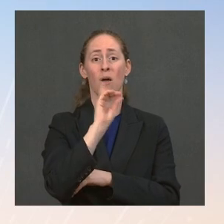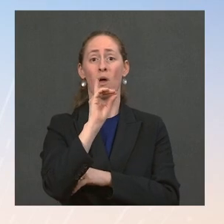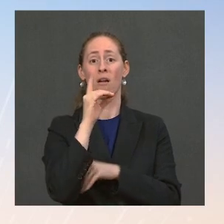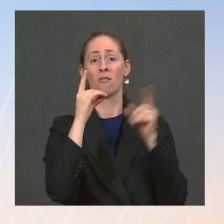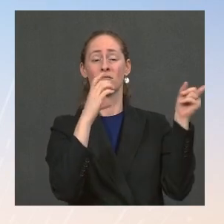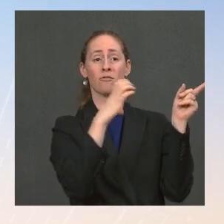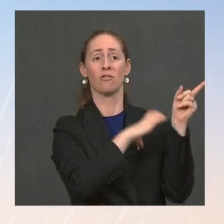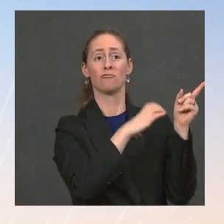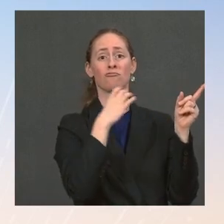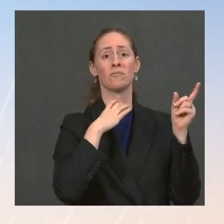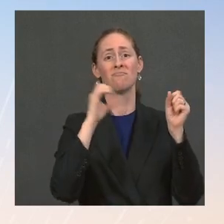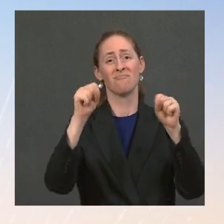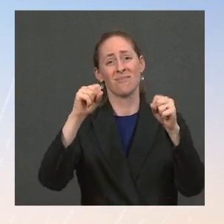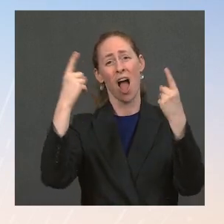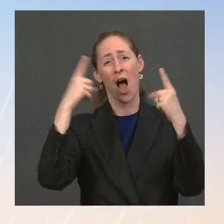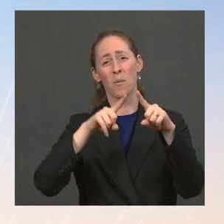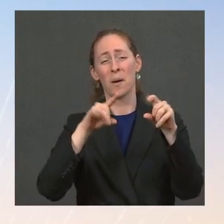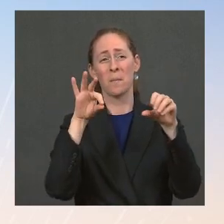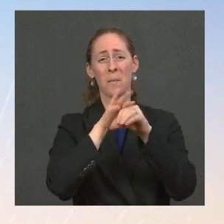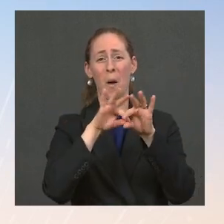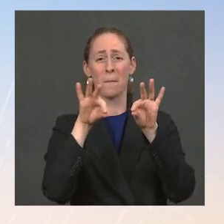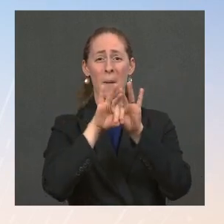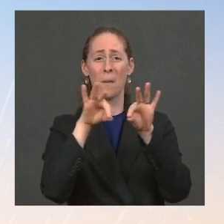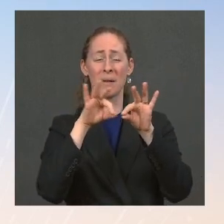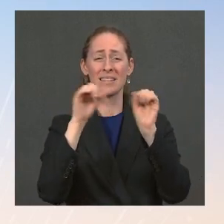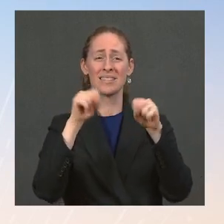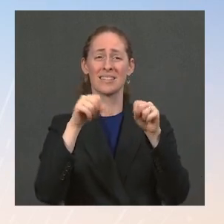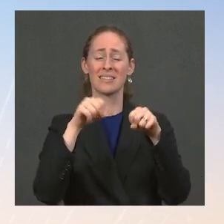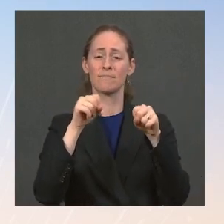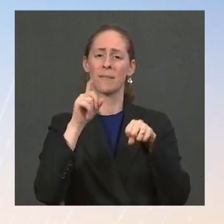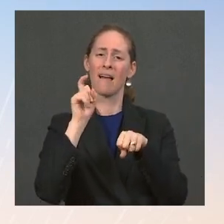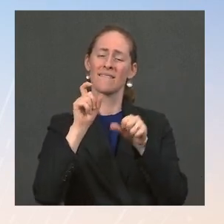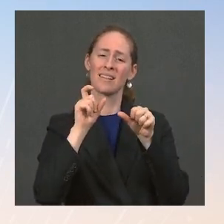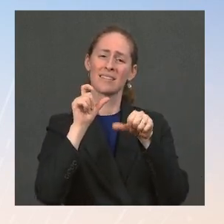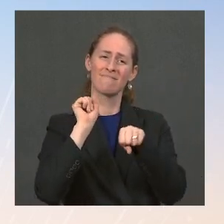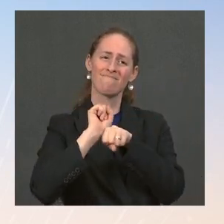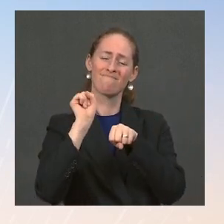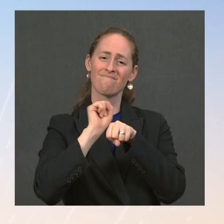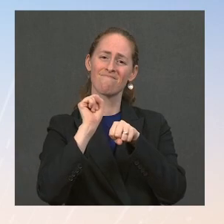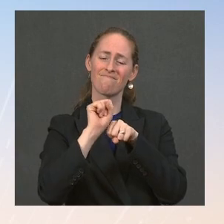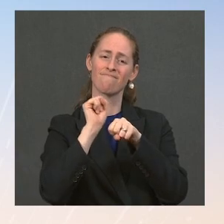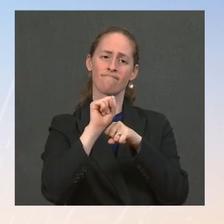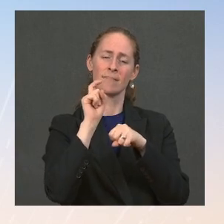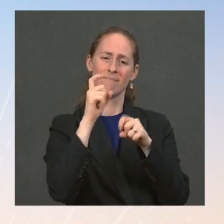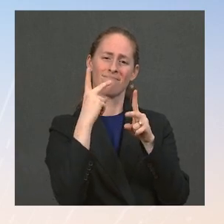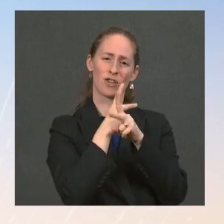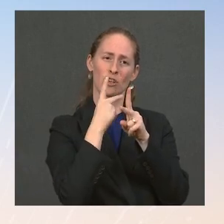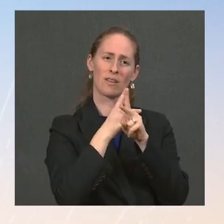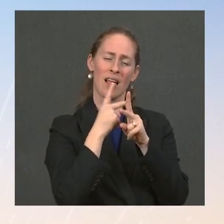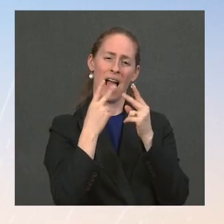So, we're going to have to press forward and work to find the vehicle. And what these activists are doing is great. They're out there advocating